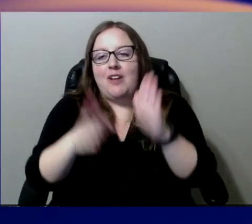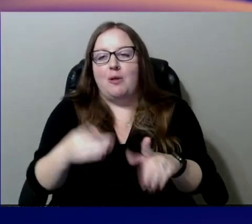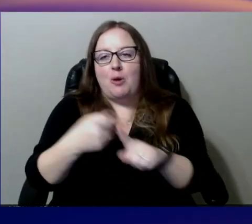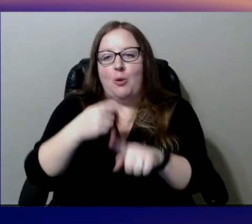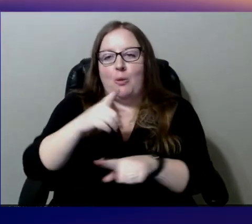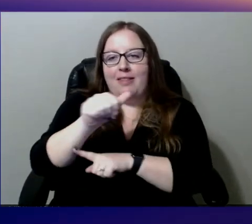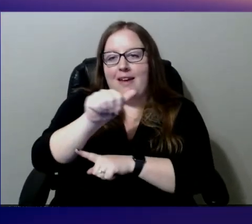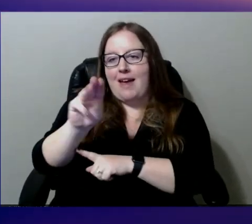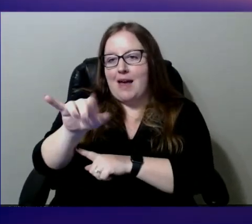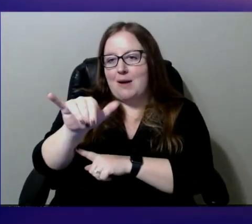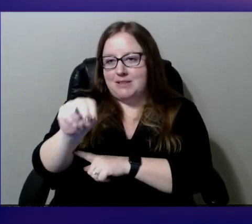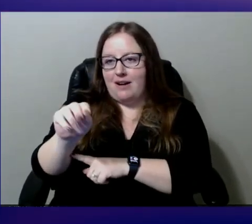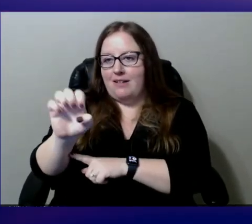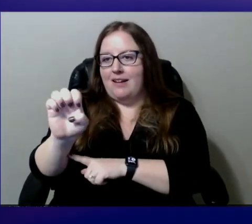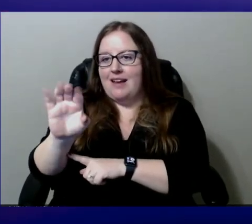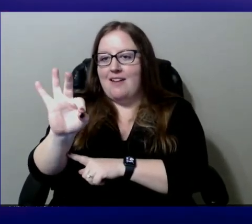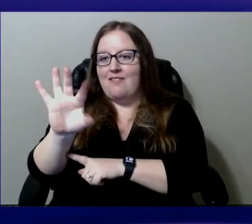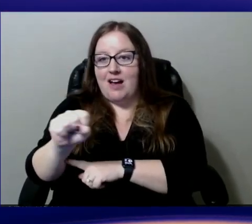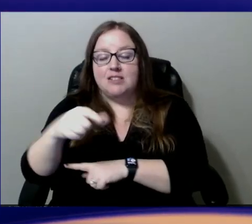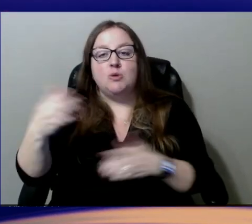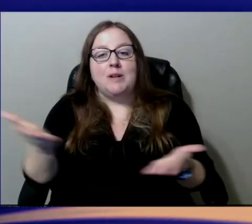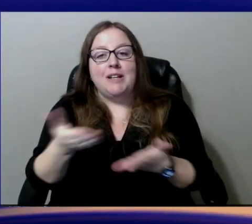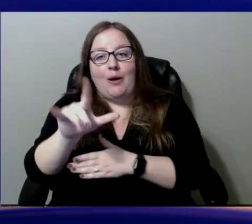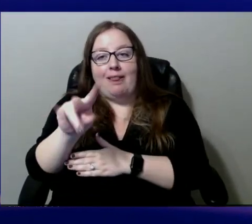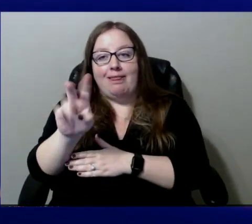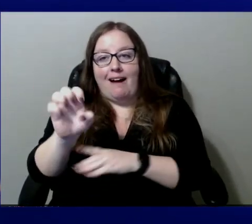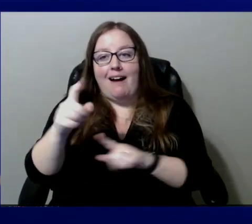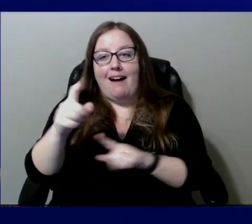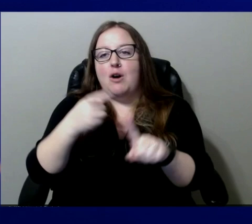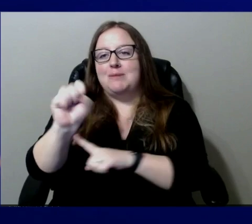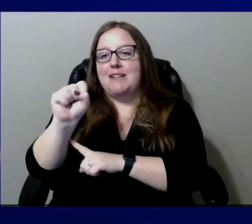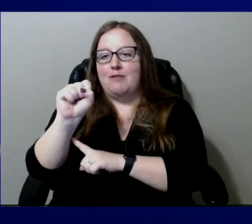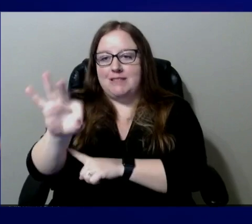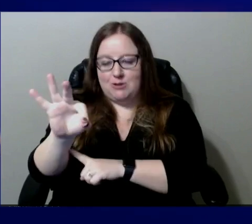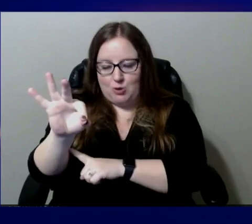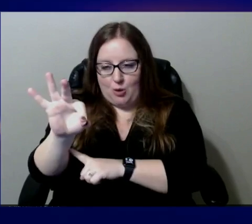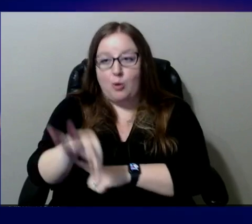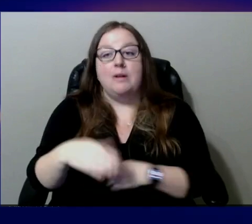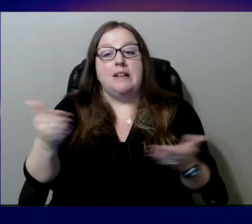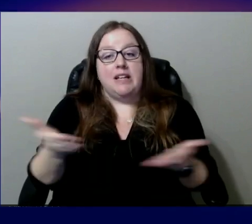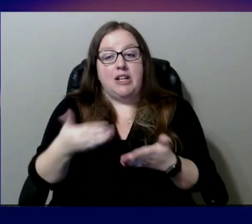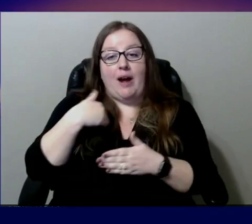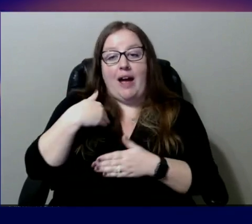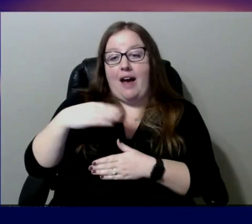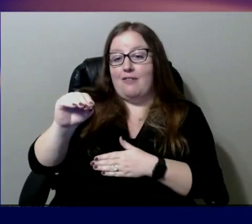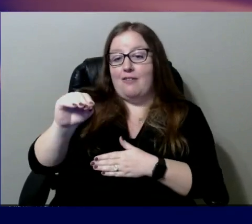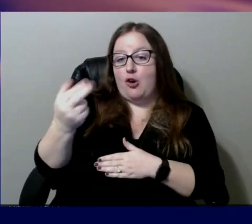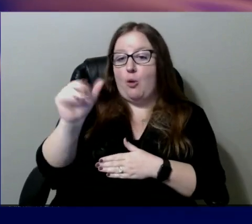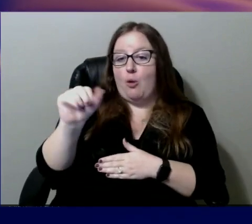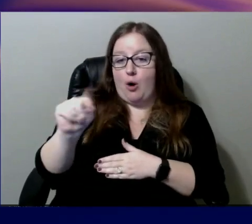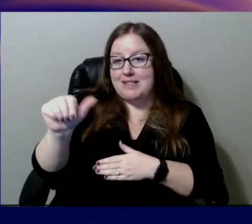and we are coming to you live from San Francisco. And with me, I have my co-host Steve. So Steve, why don't you introduce yourself.